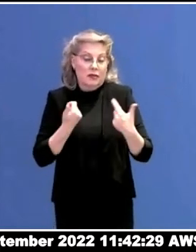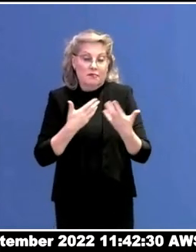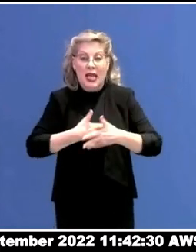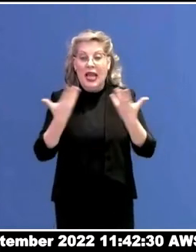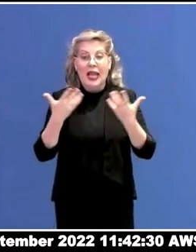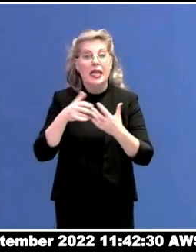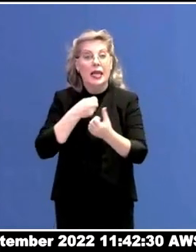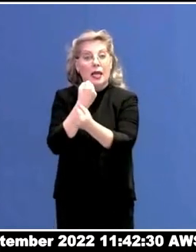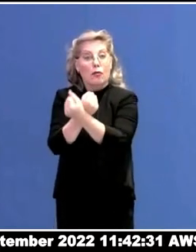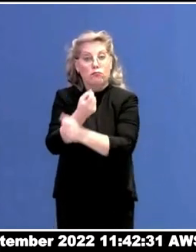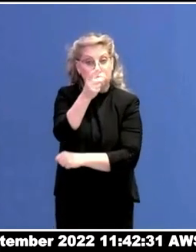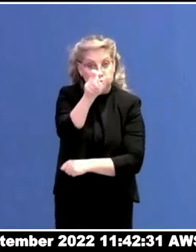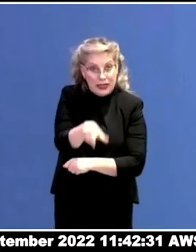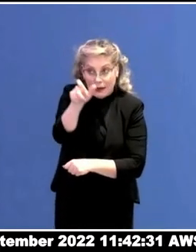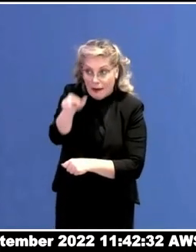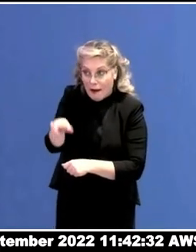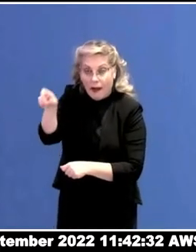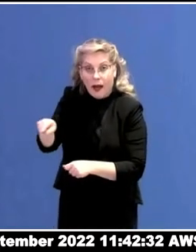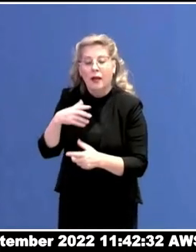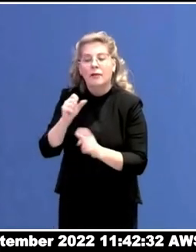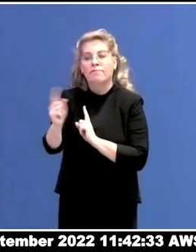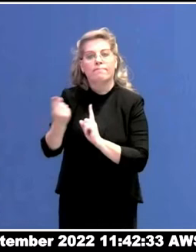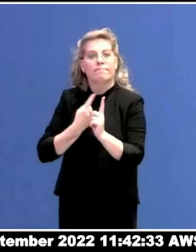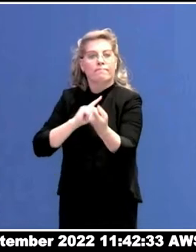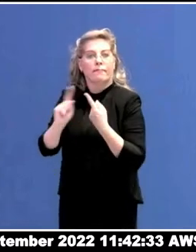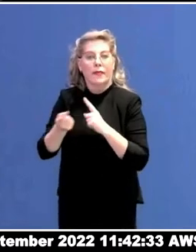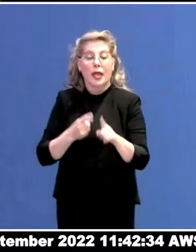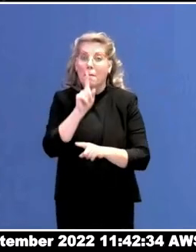coming to the visits, they do need to be strip searched. MS McMAHON: Thank you.